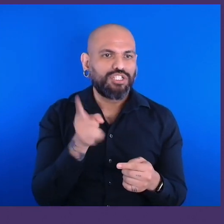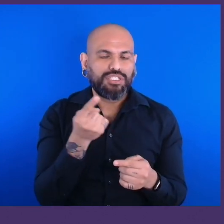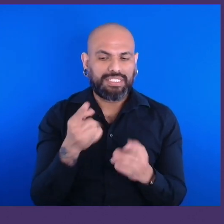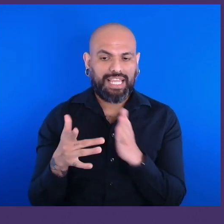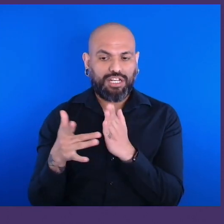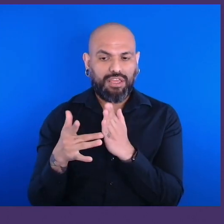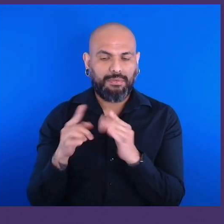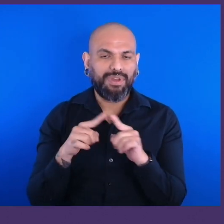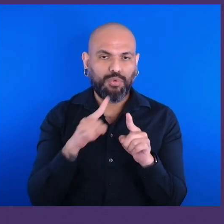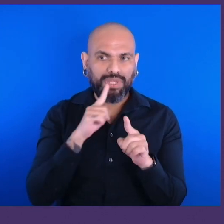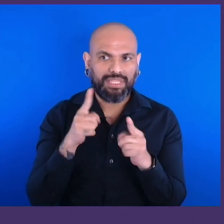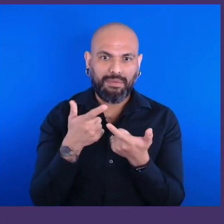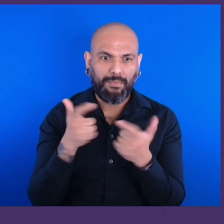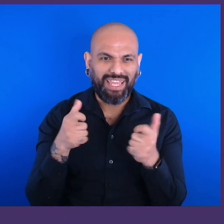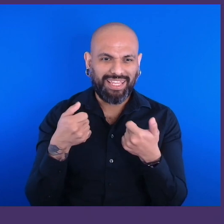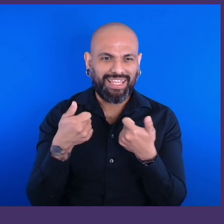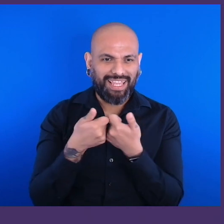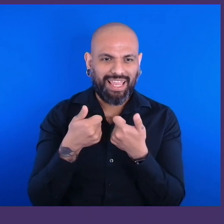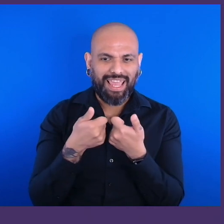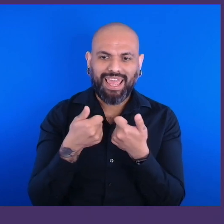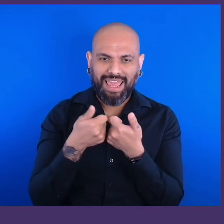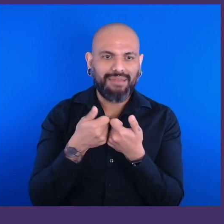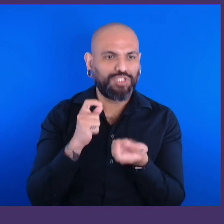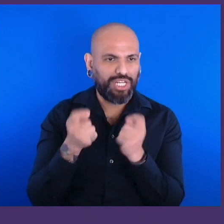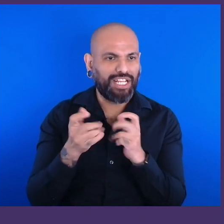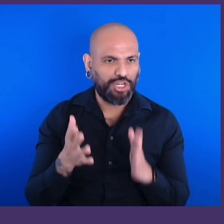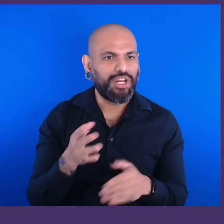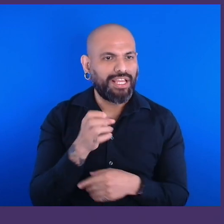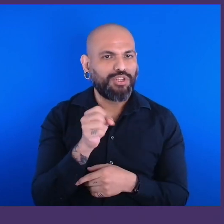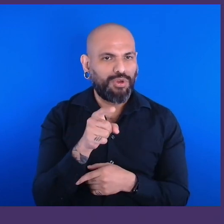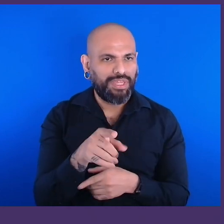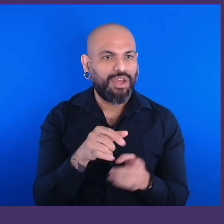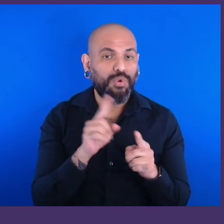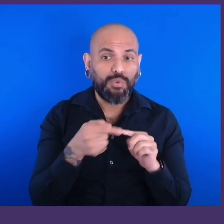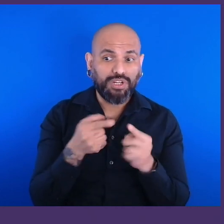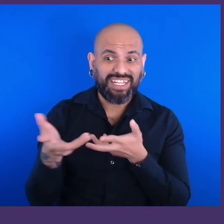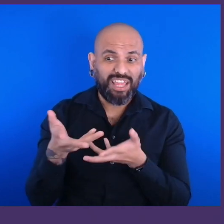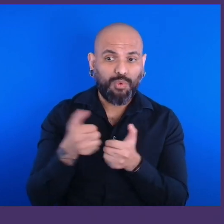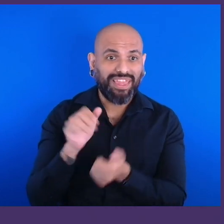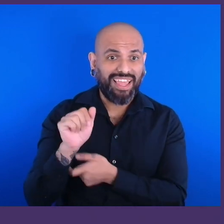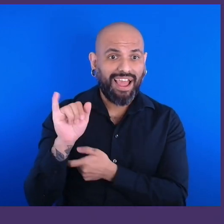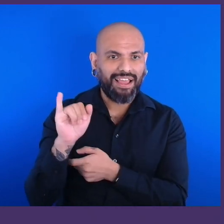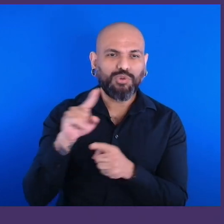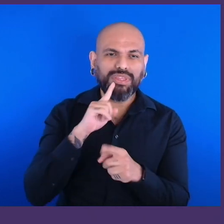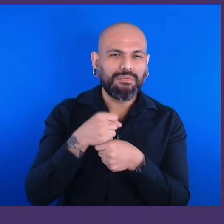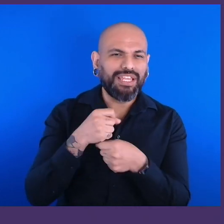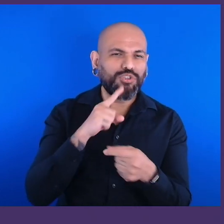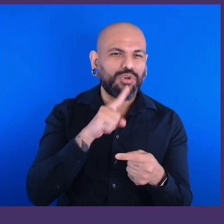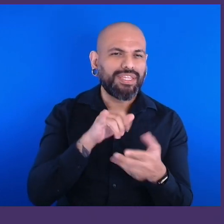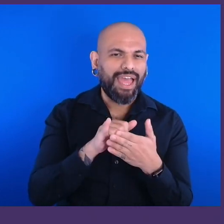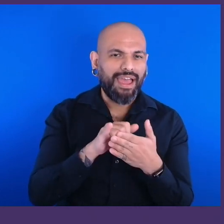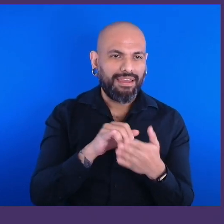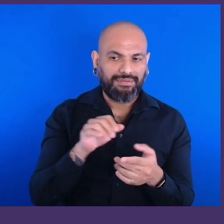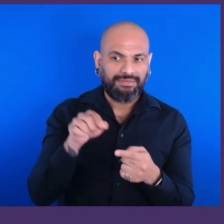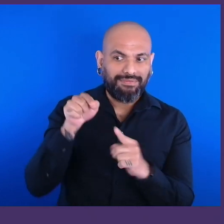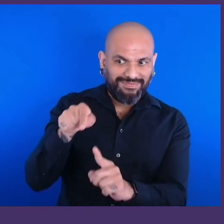And our approach, when we are dealing with AI, is basically to ensure that AI is accessible for persons with disabilities